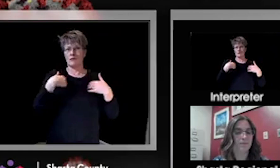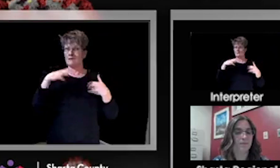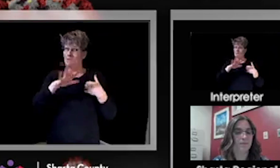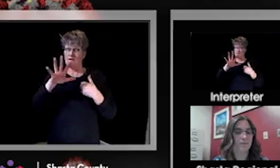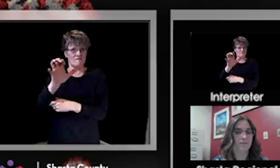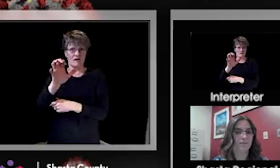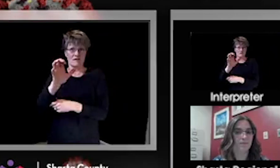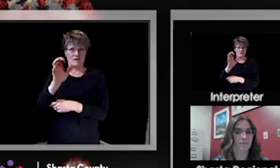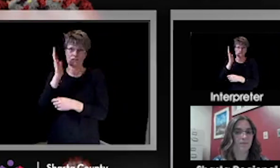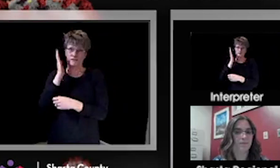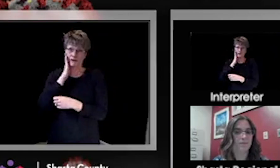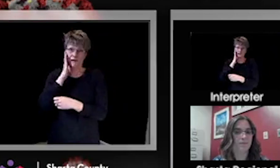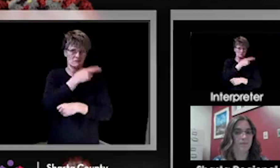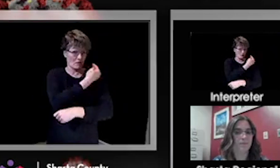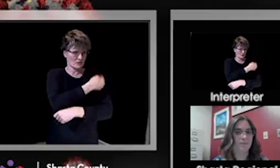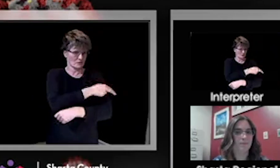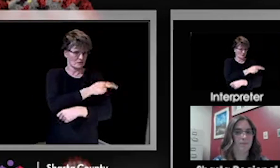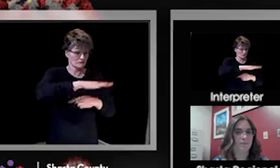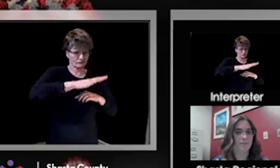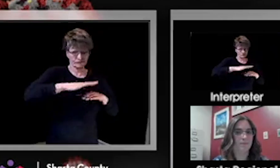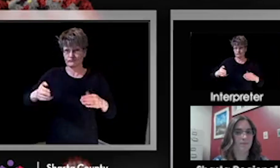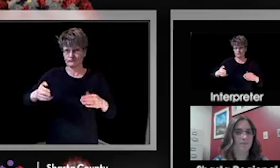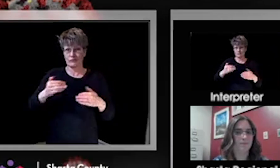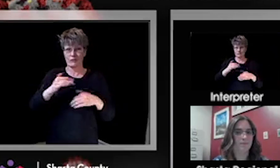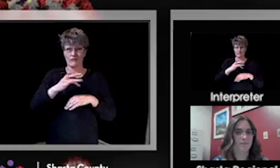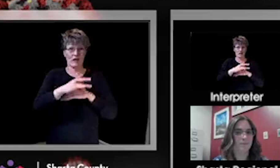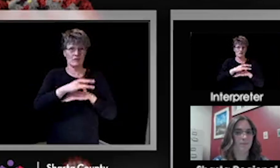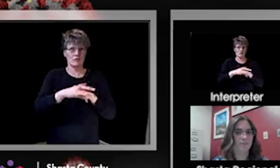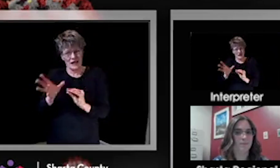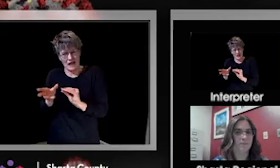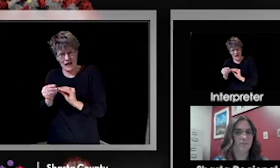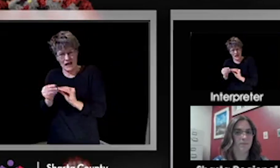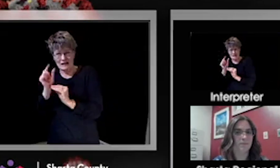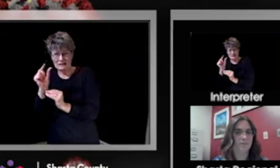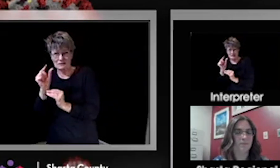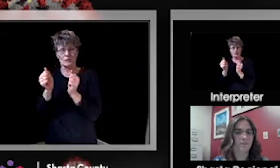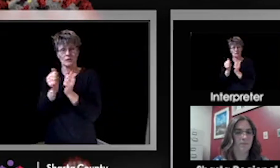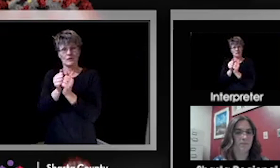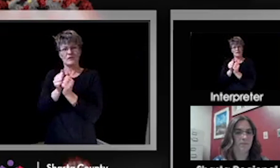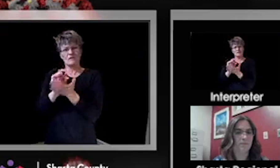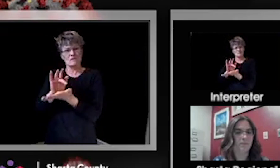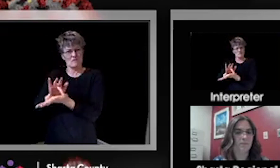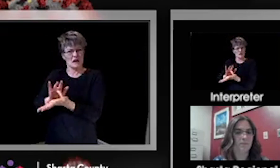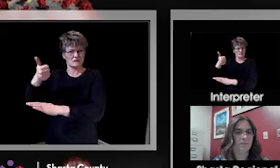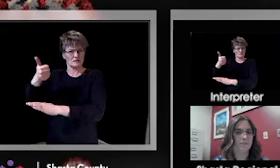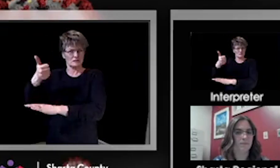capacity with our Federal Medical Station, but we do not want to get to a place where